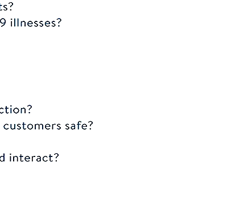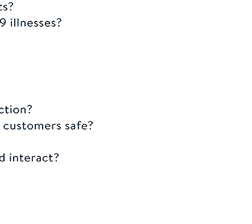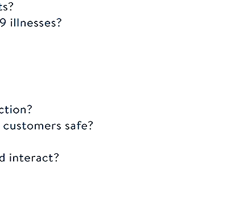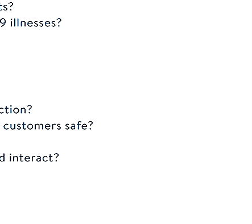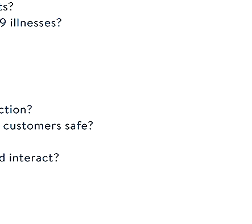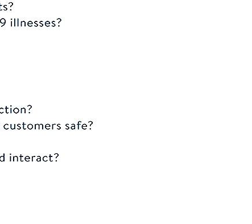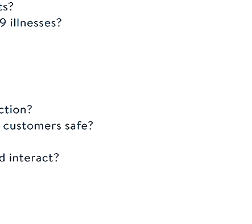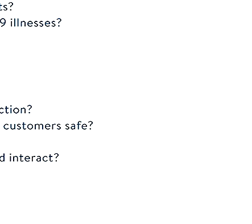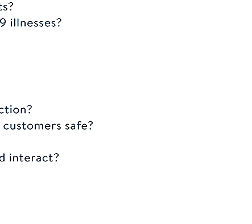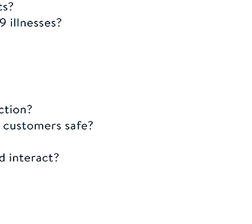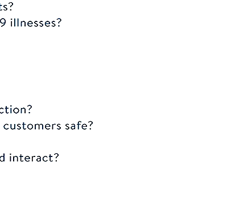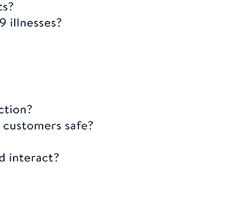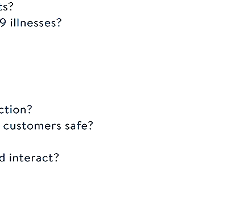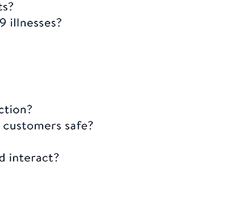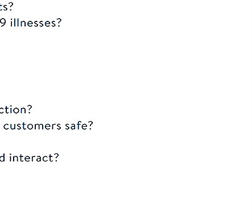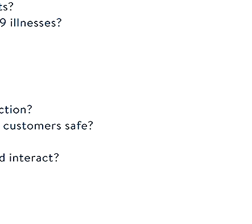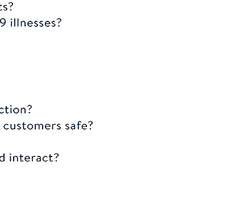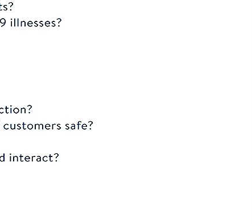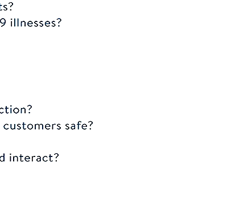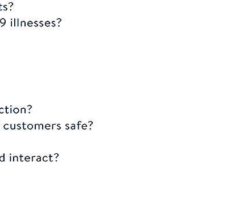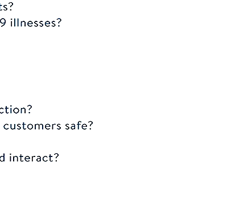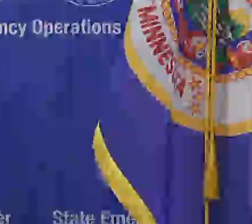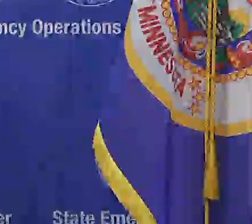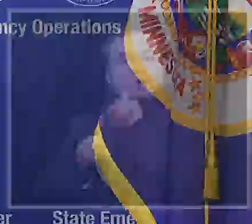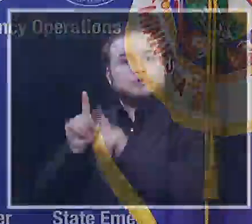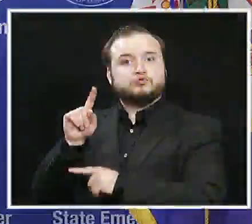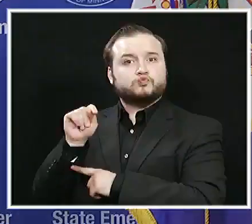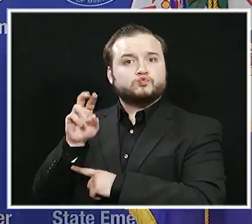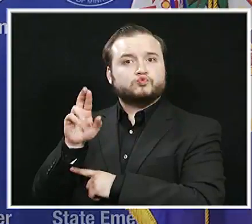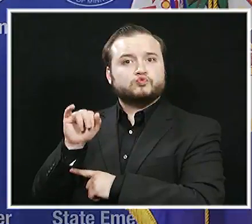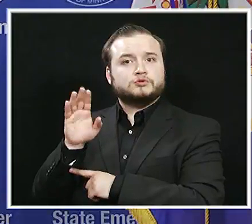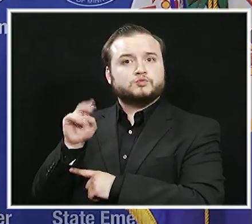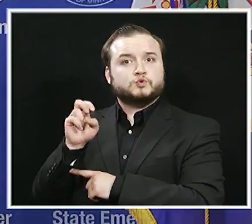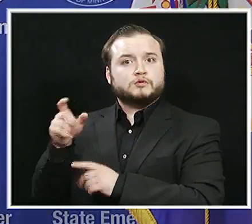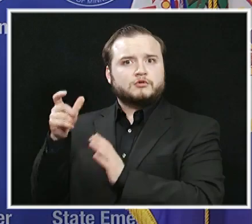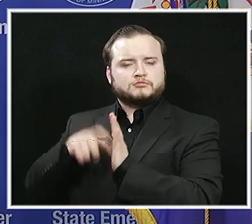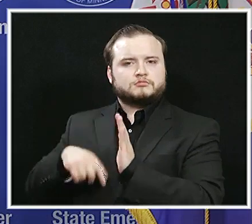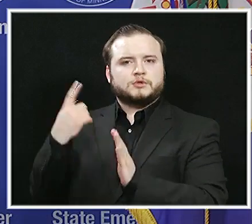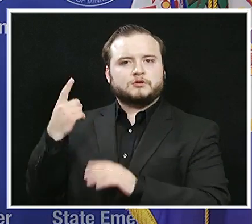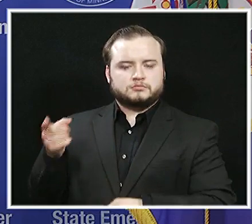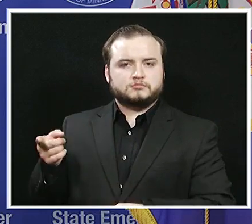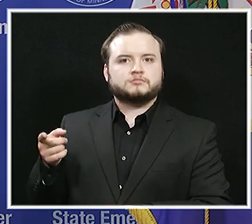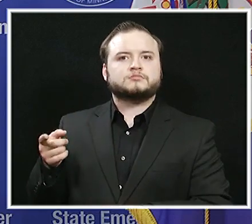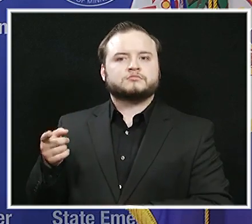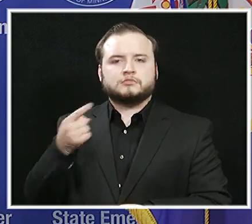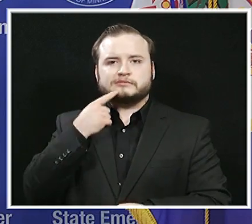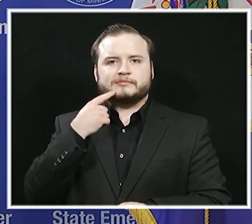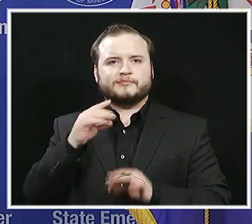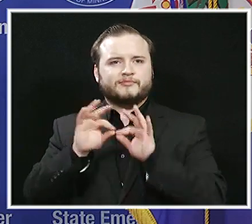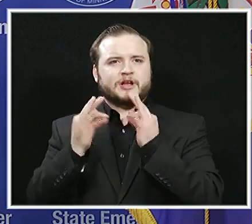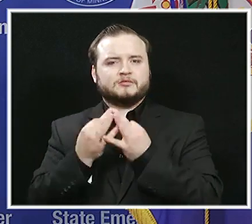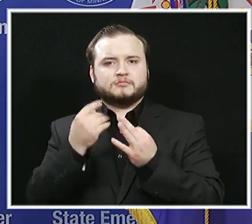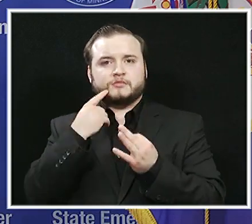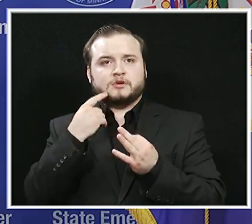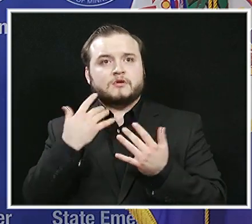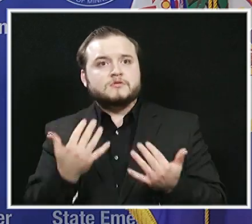And how does this impact public health for non-covid related illnesses? I saw this story in today's, I